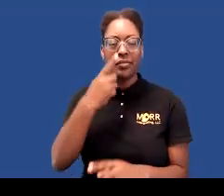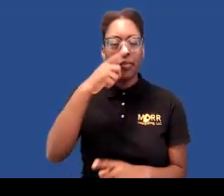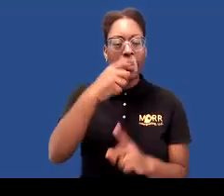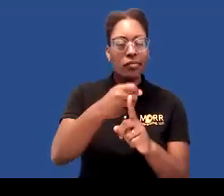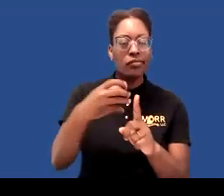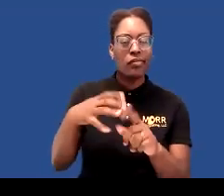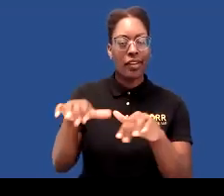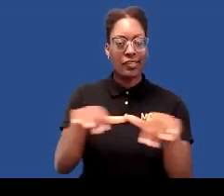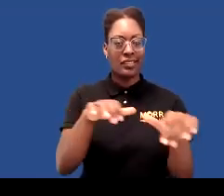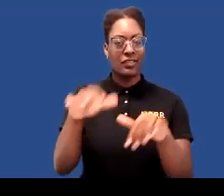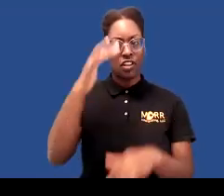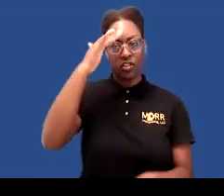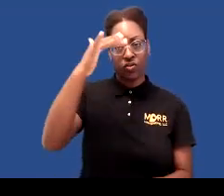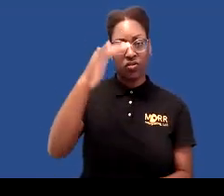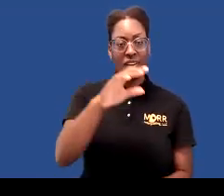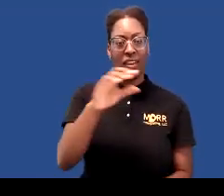decolonialism can help consultants